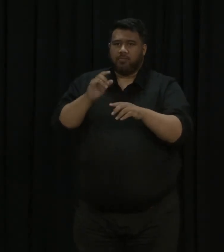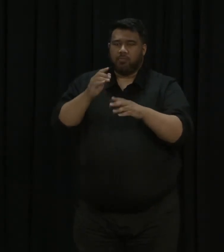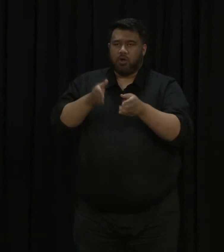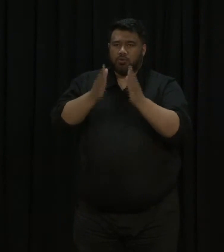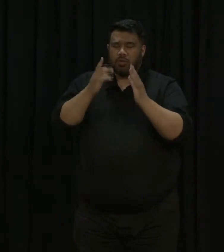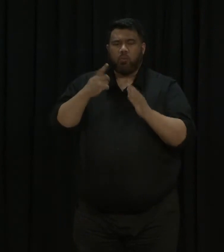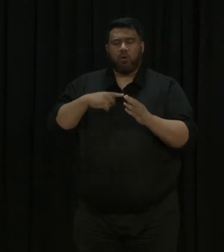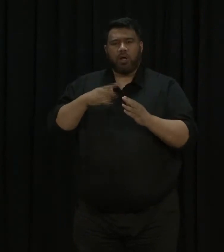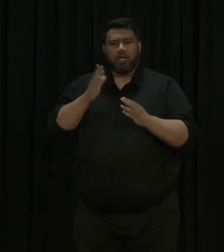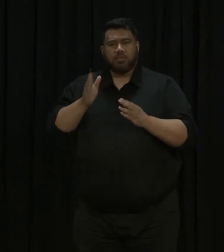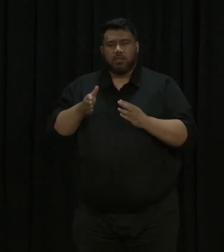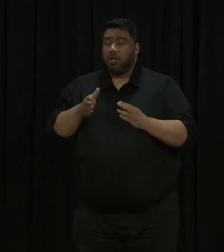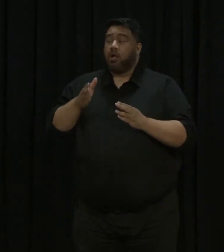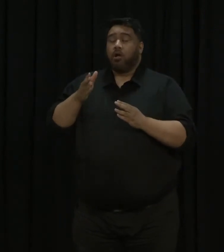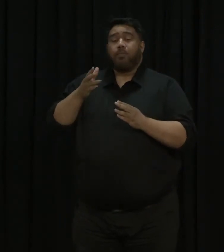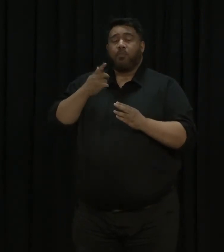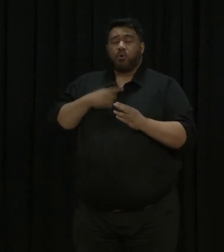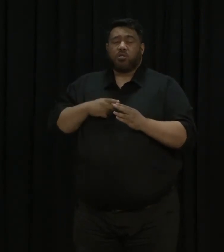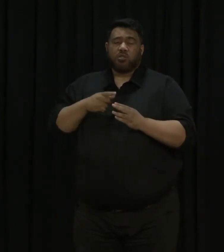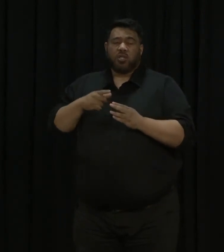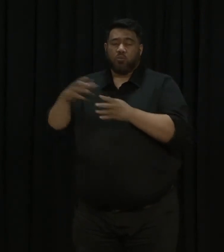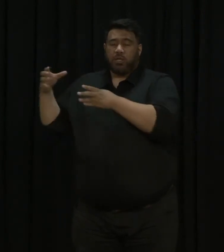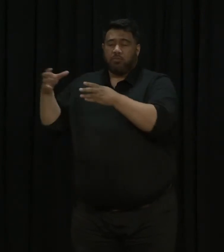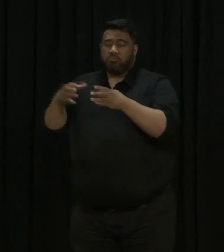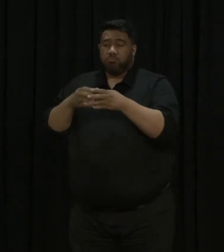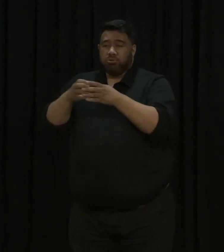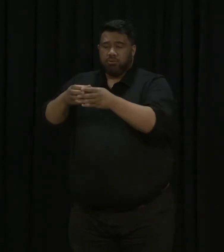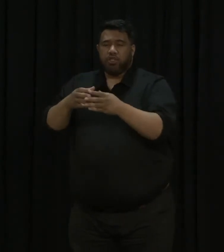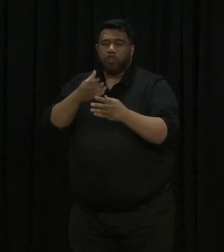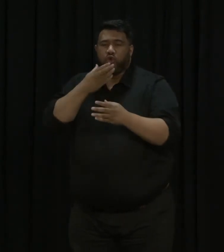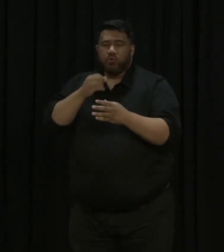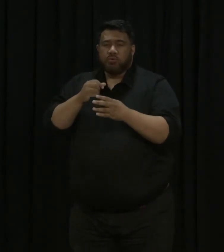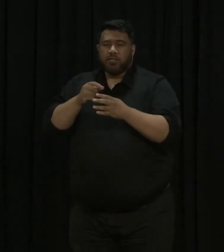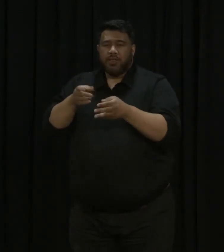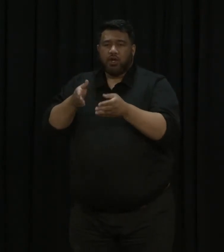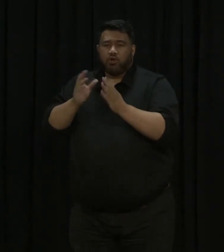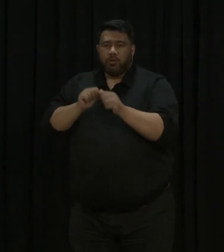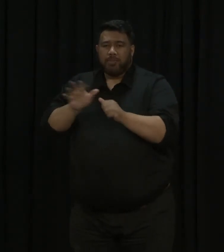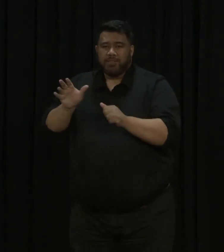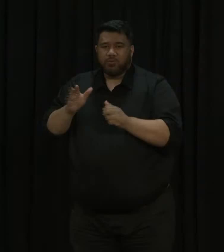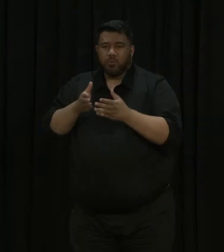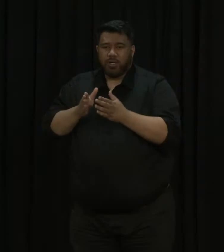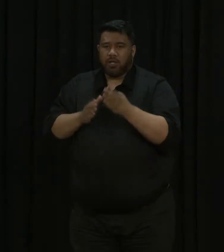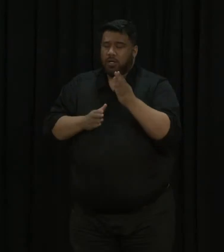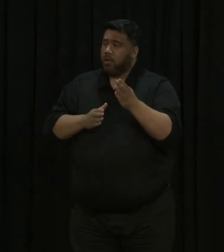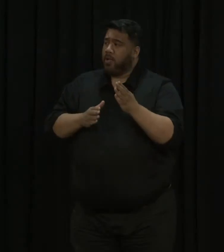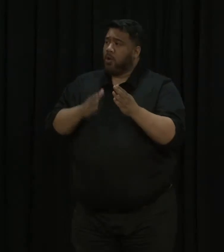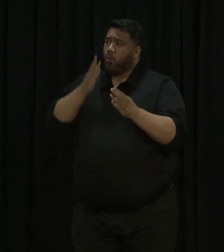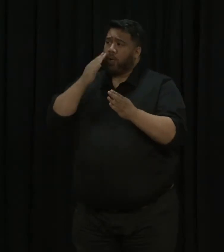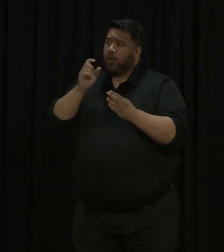still using an IQ, it is still necessary when the risk profile has changed dramatically?>> It's starting to be of aggressively relaxed, the